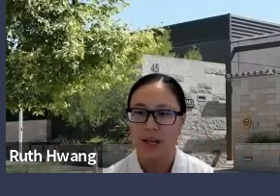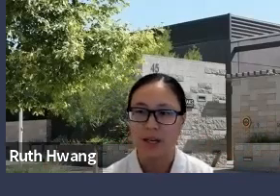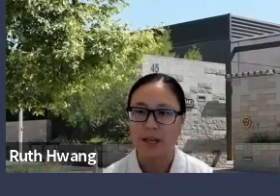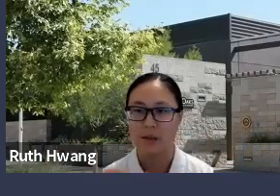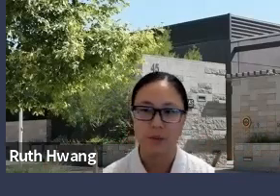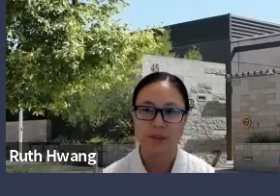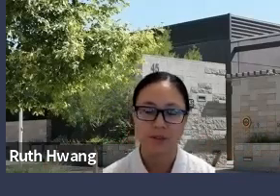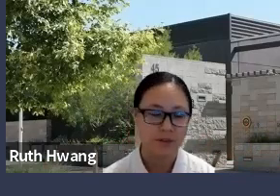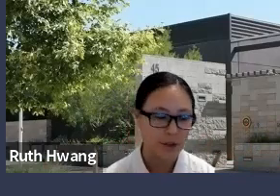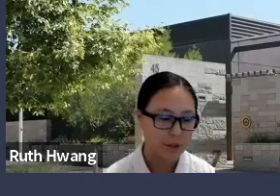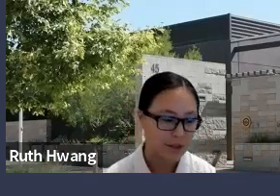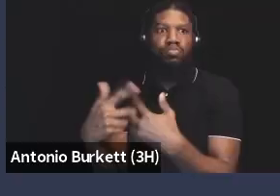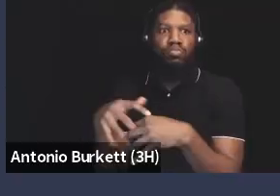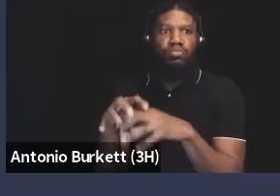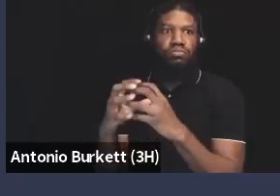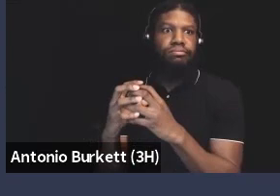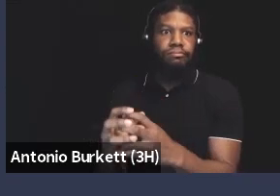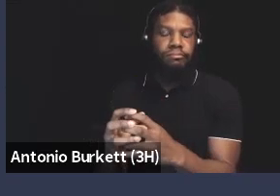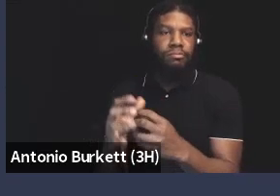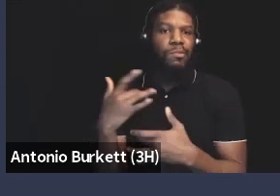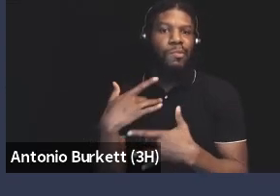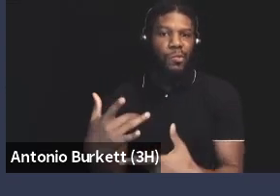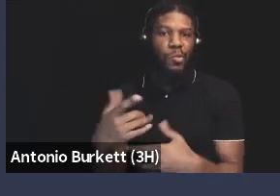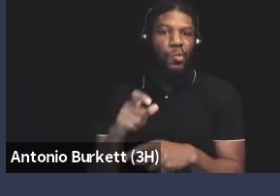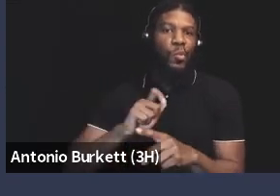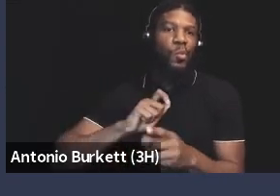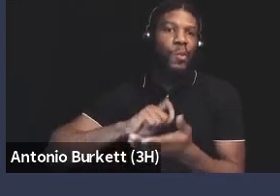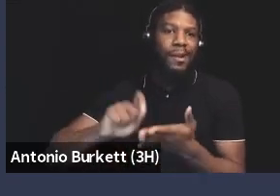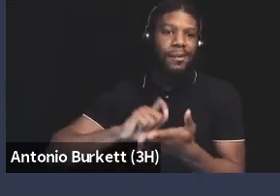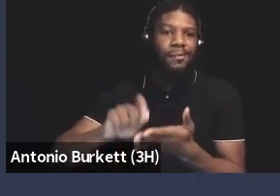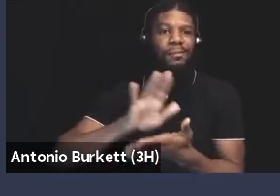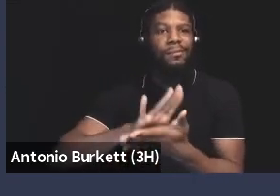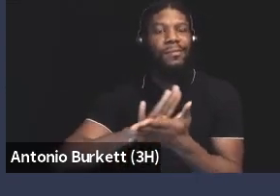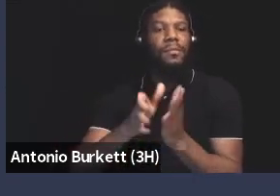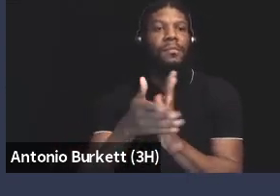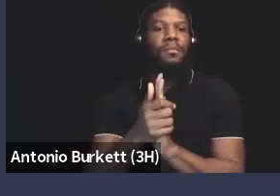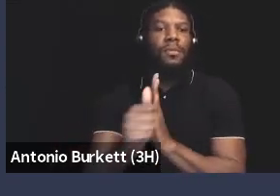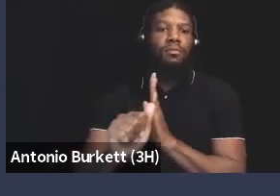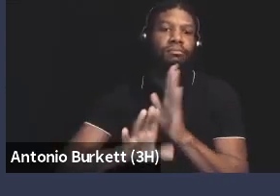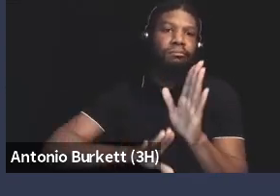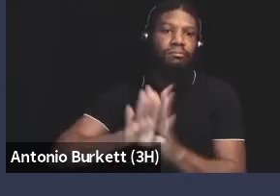and academic skills development, and in that way alone I think it's like, I occupy this kind of